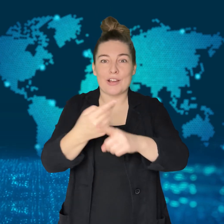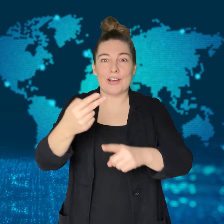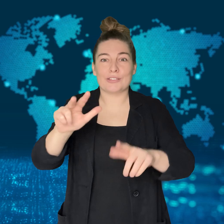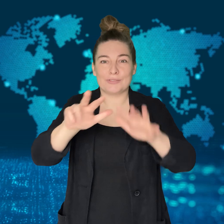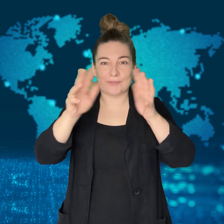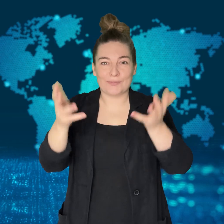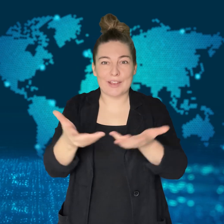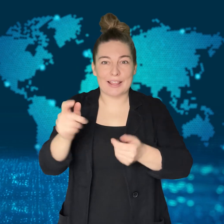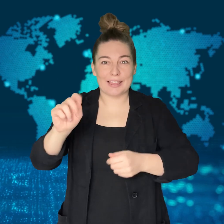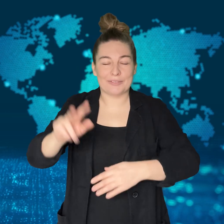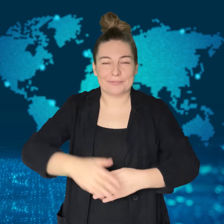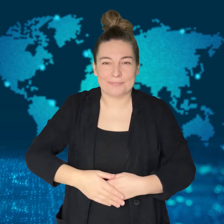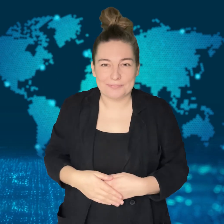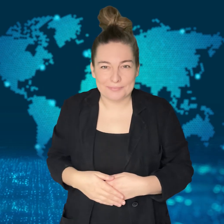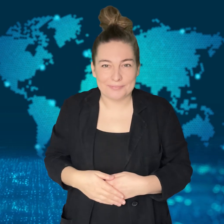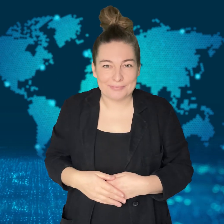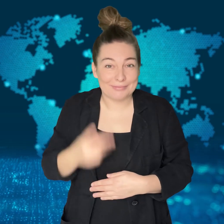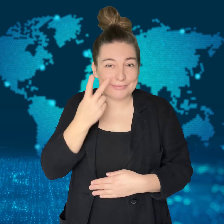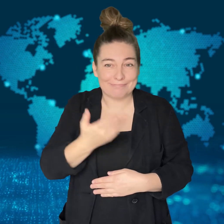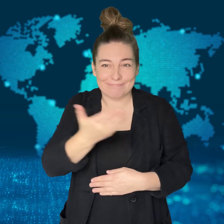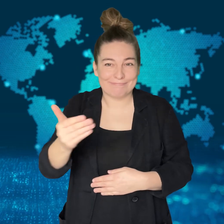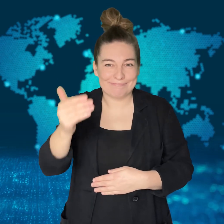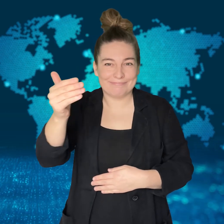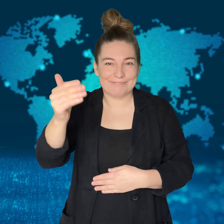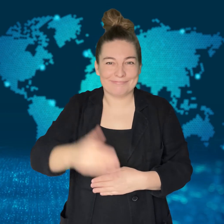get new video updates! See you next time!